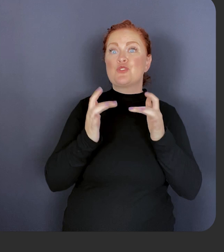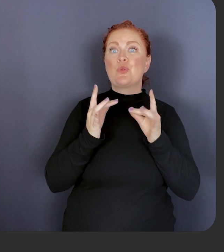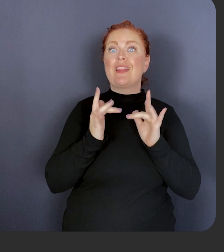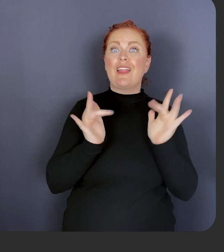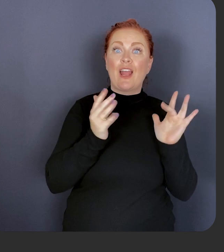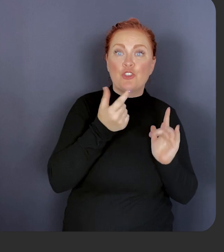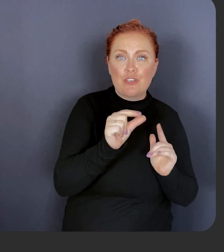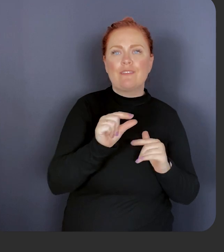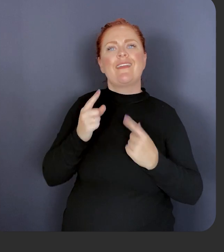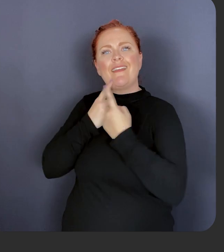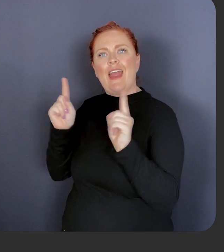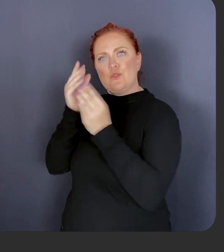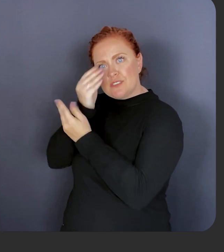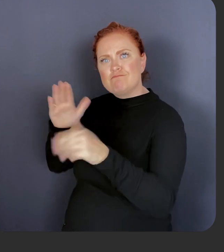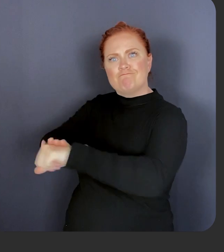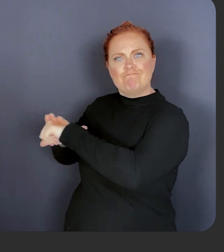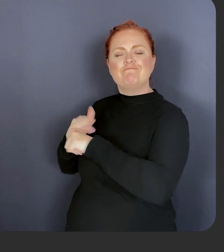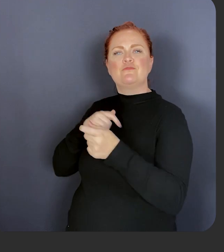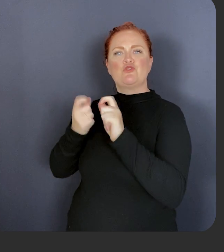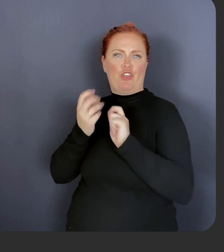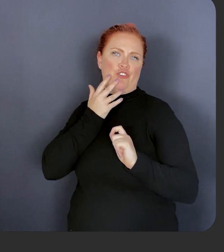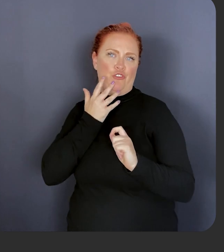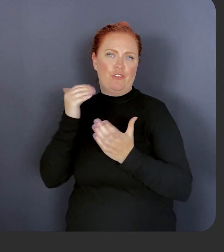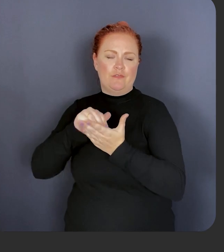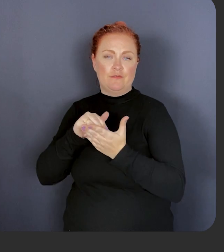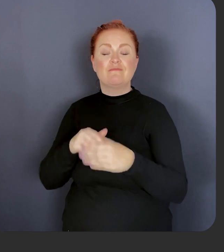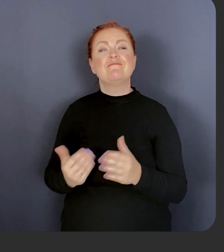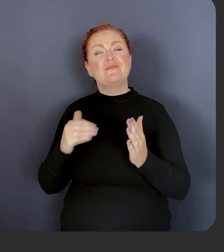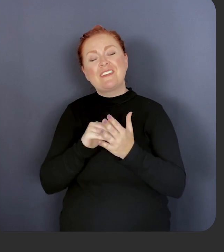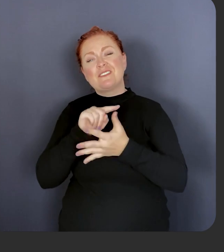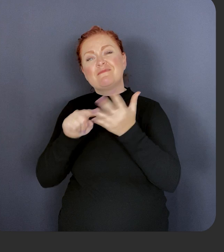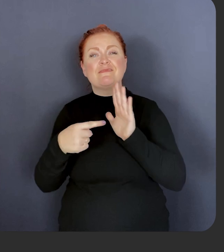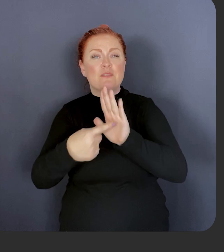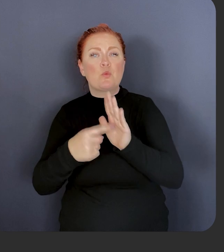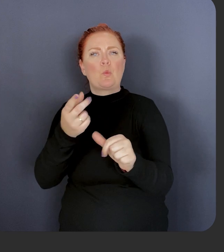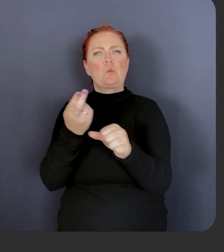And you saw that it announced that a new color had been selected. So again, these are instances of using